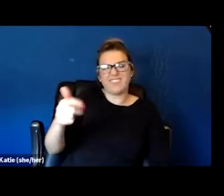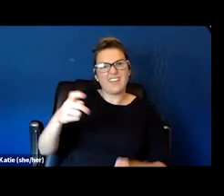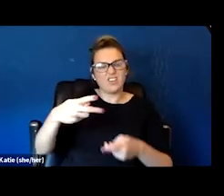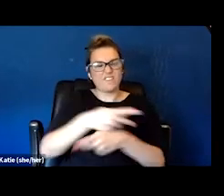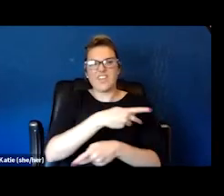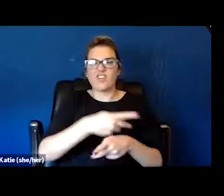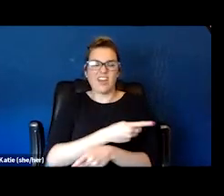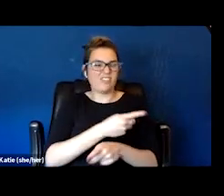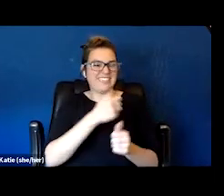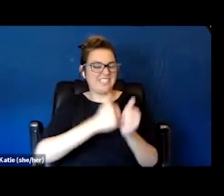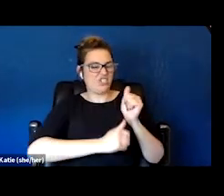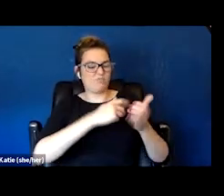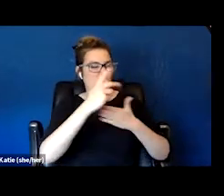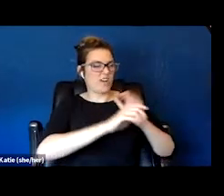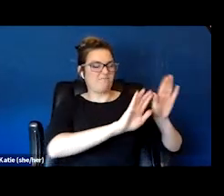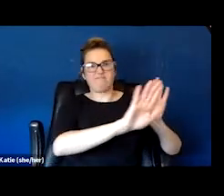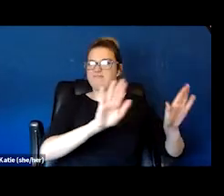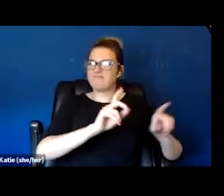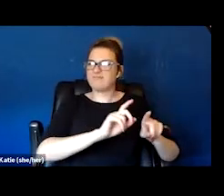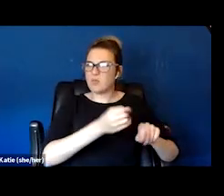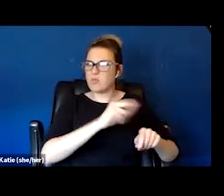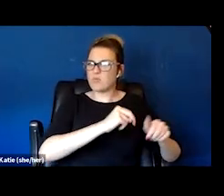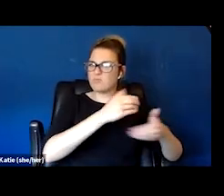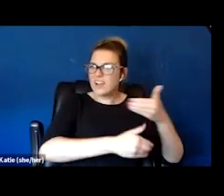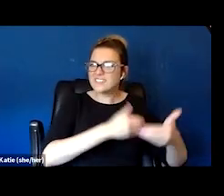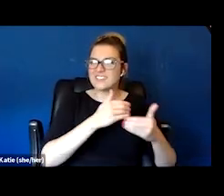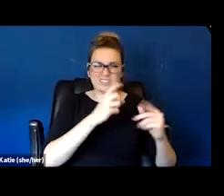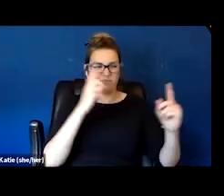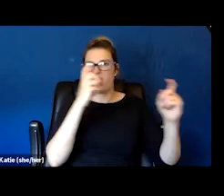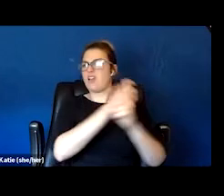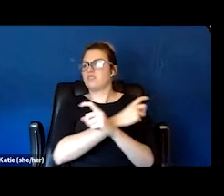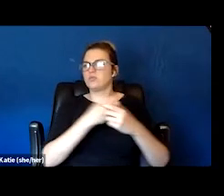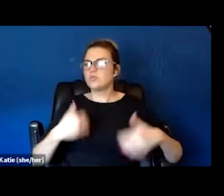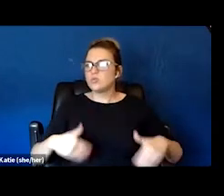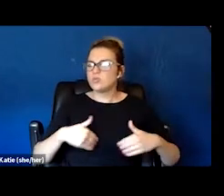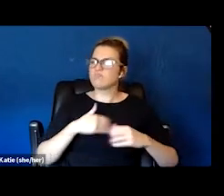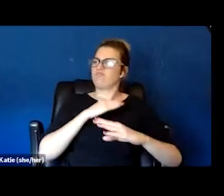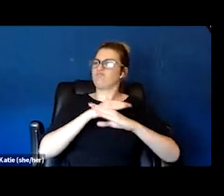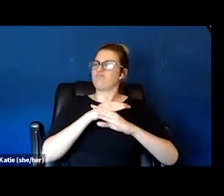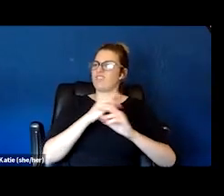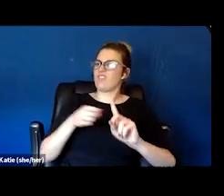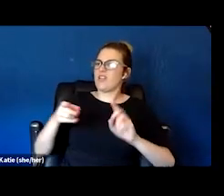And so that can really impact, set up a lot of barriers between folks seeking assistance and the resources that exist.